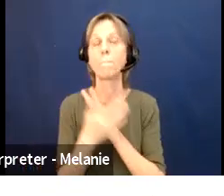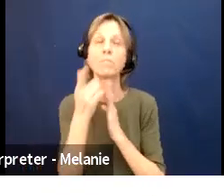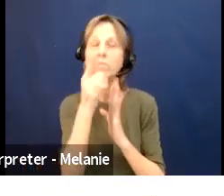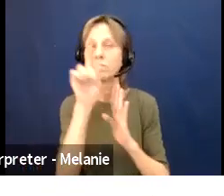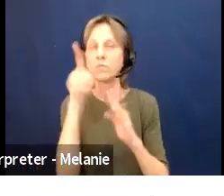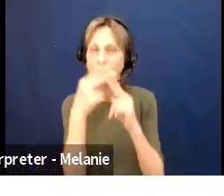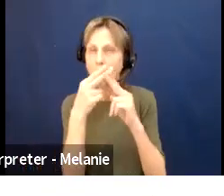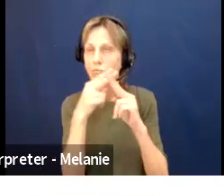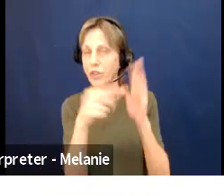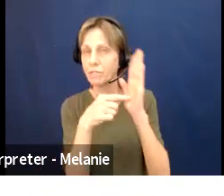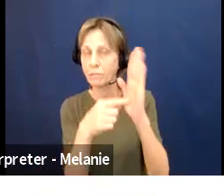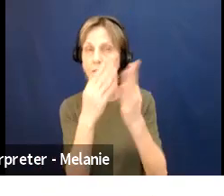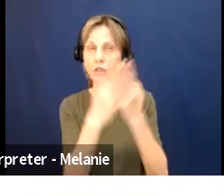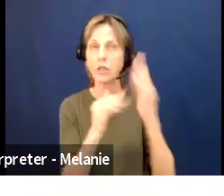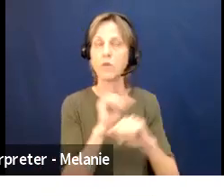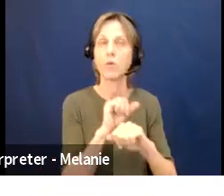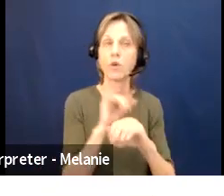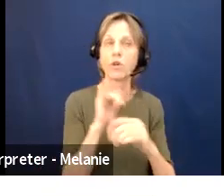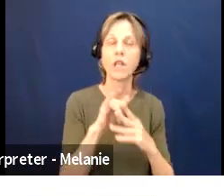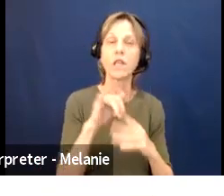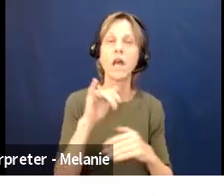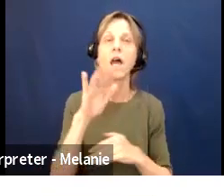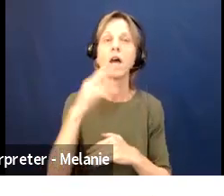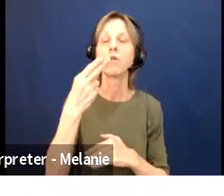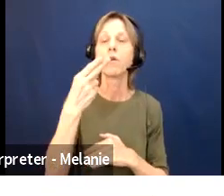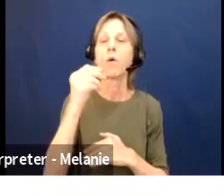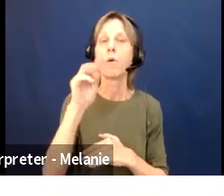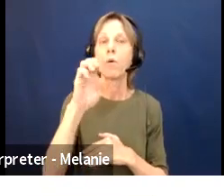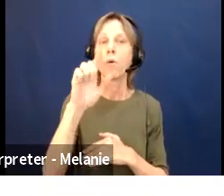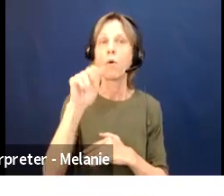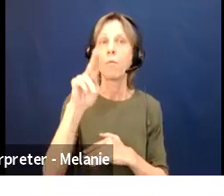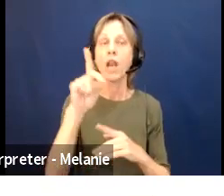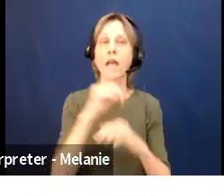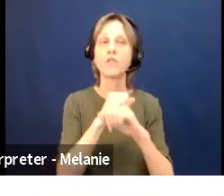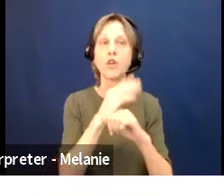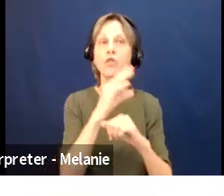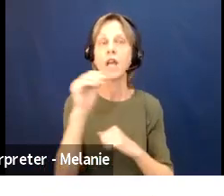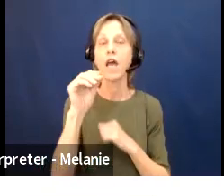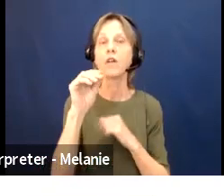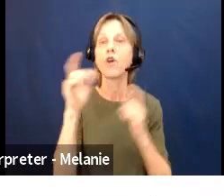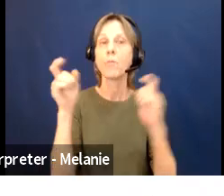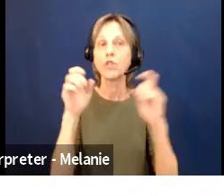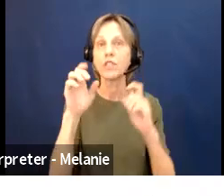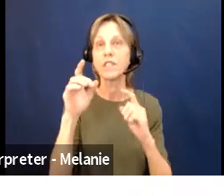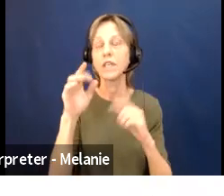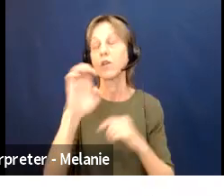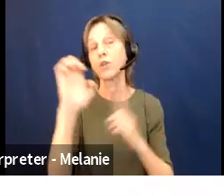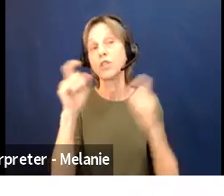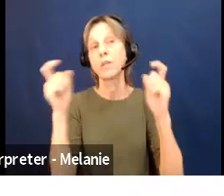the Division of Homeland Security and Emergency Management in conjunction with FEMA and our local partners have funded to date